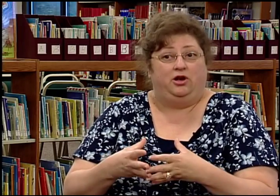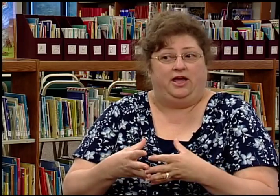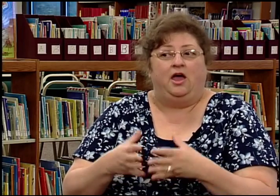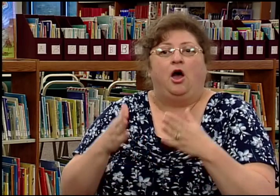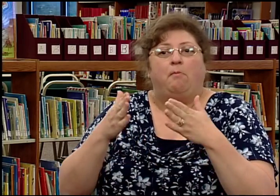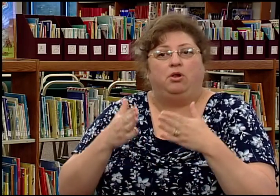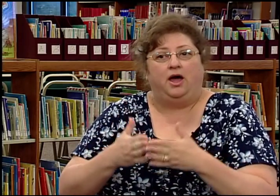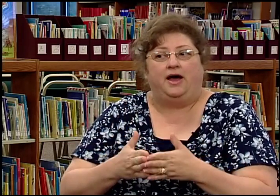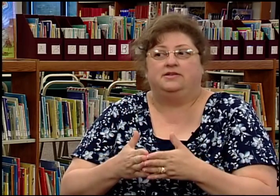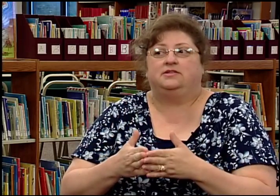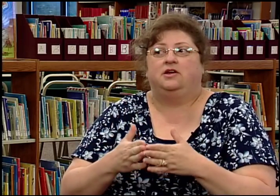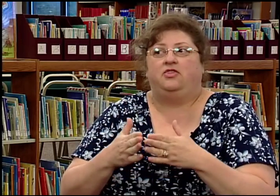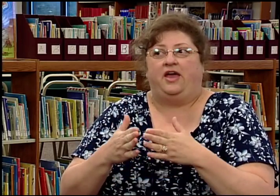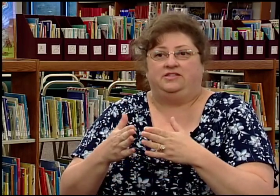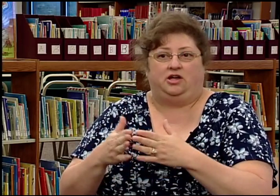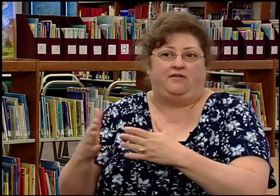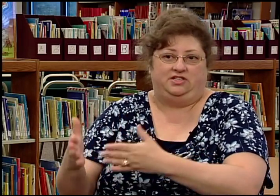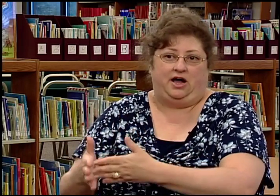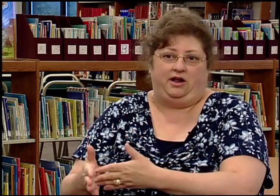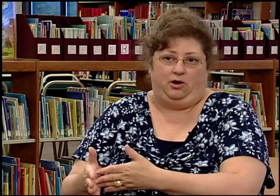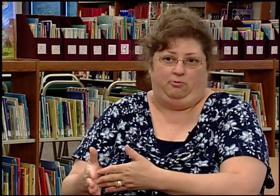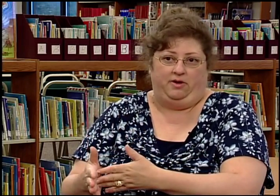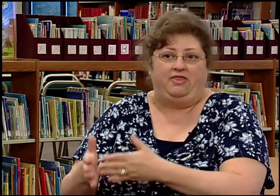Plus they still have a tie to home and that's real important.